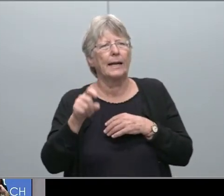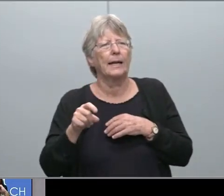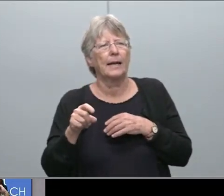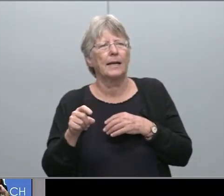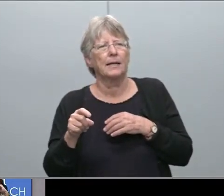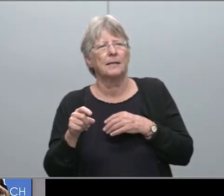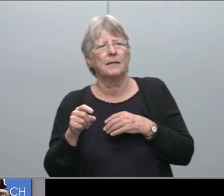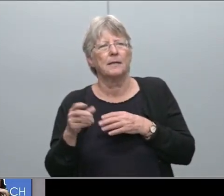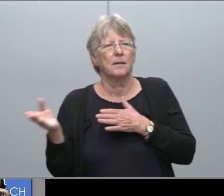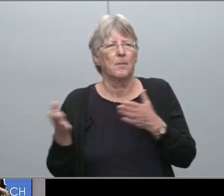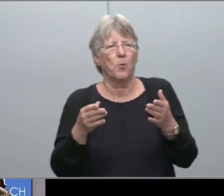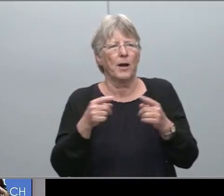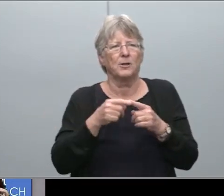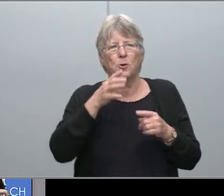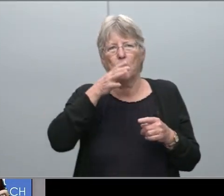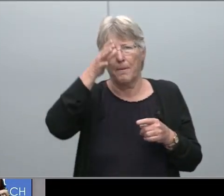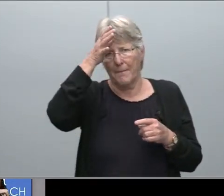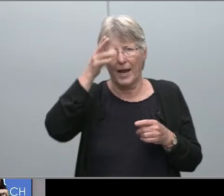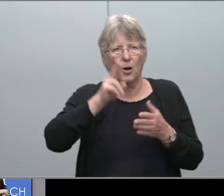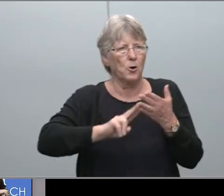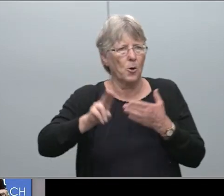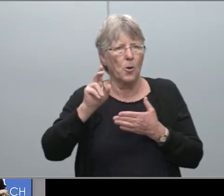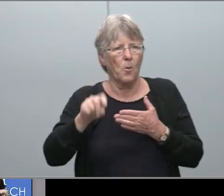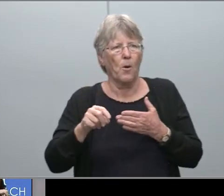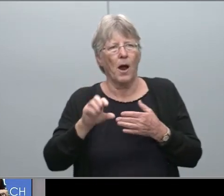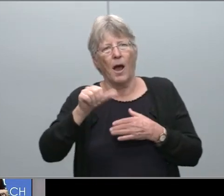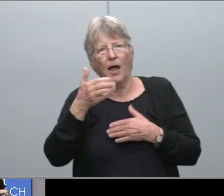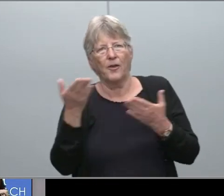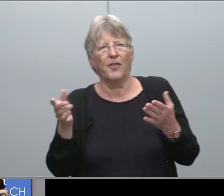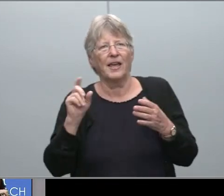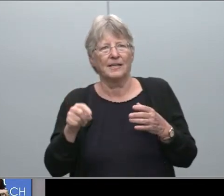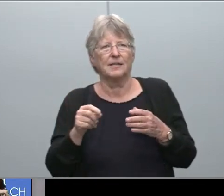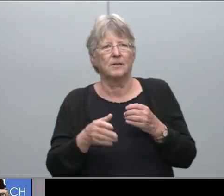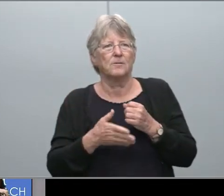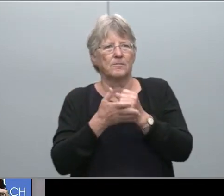We are looking for volunteers. Okay?